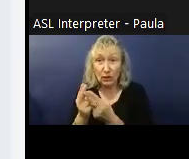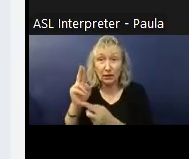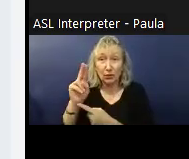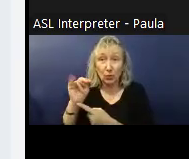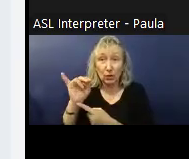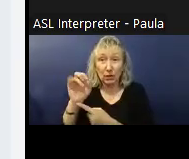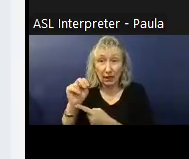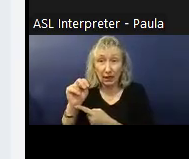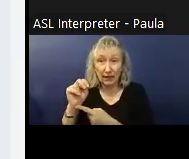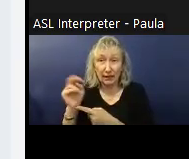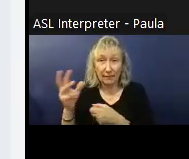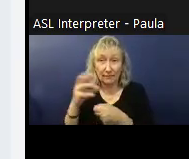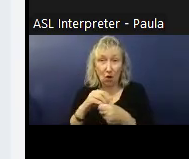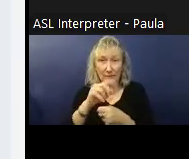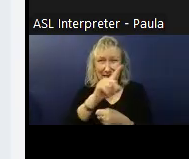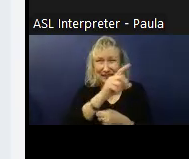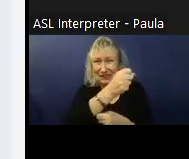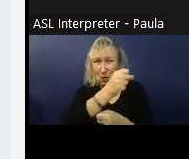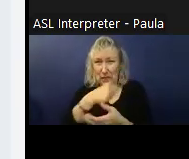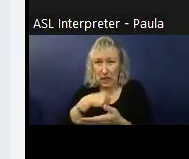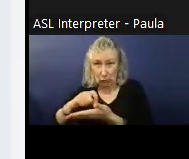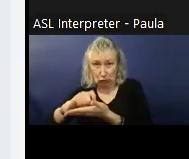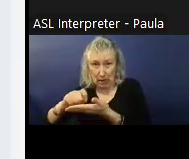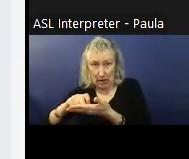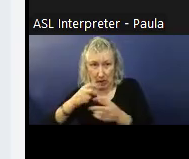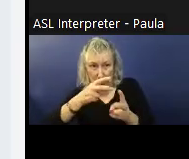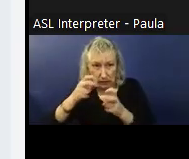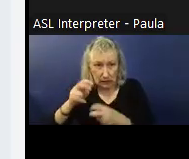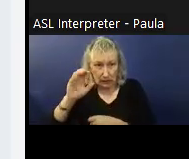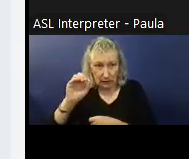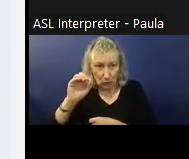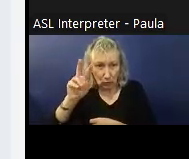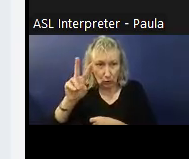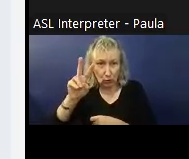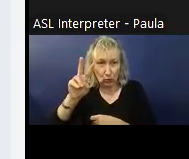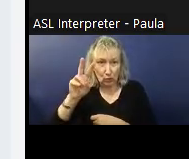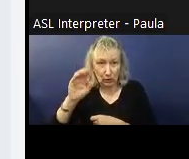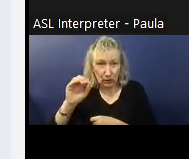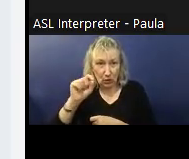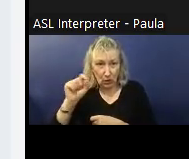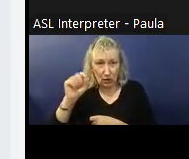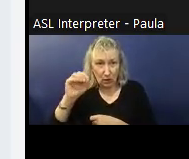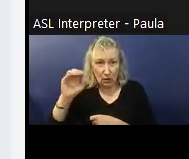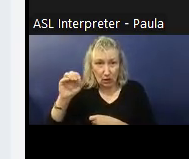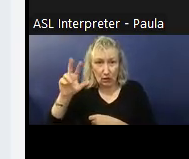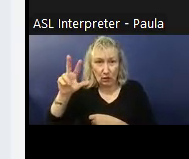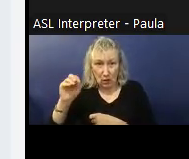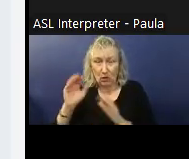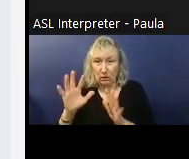I'm going to write this amendment down to let's see 0200030, OK.